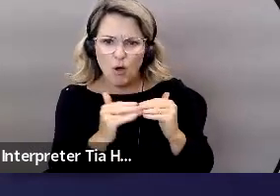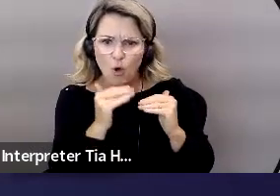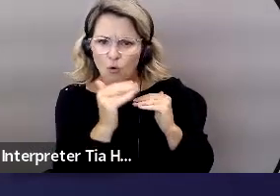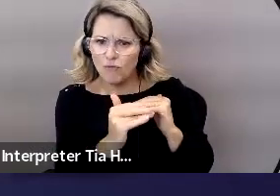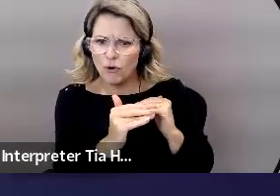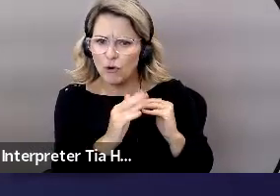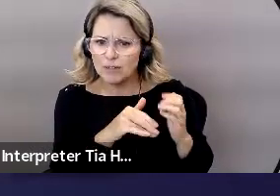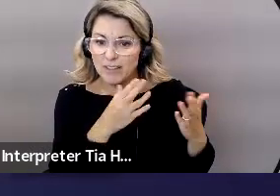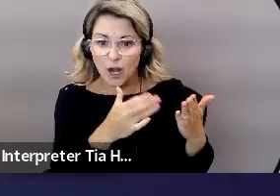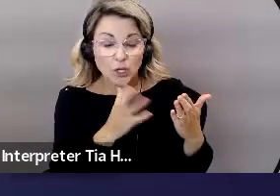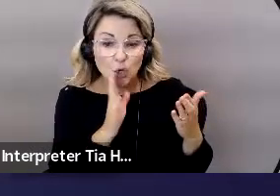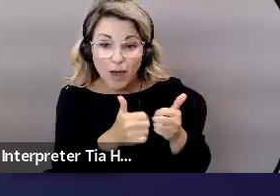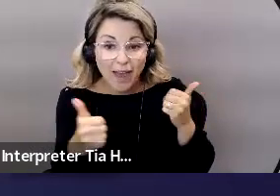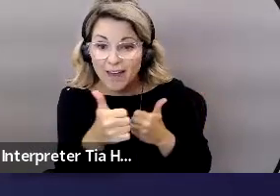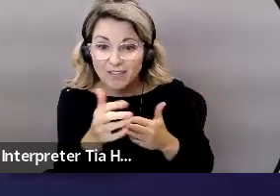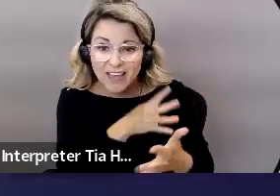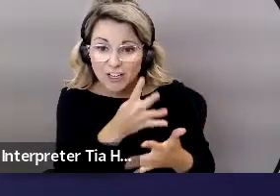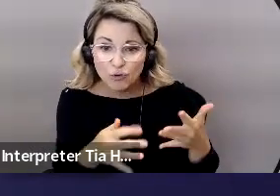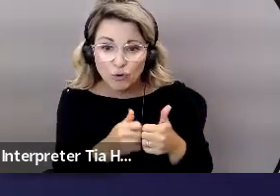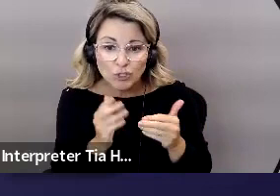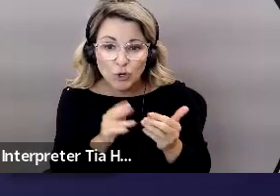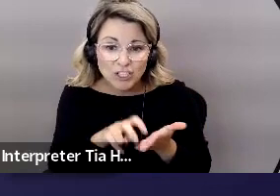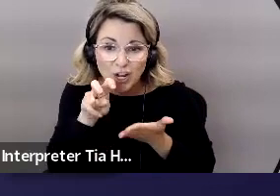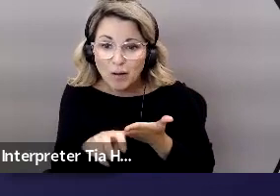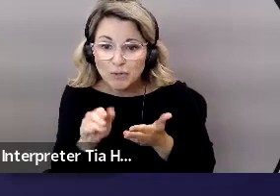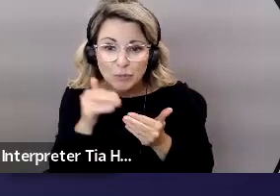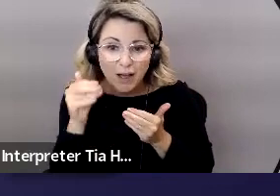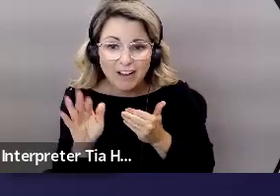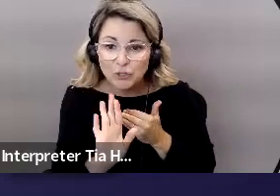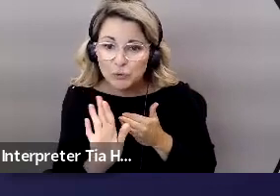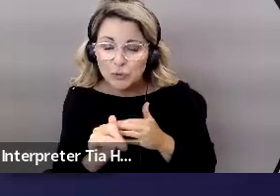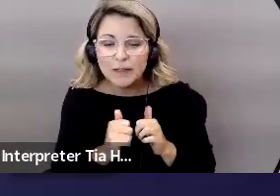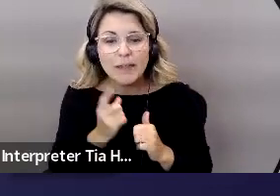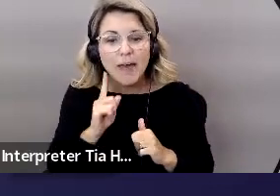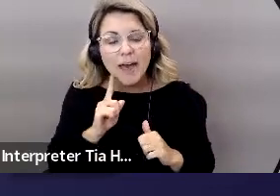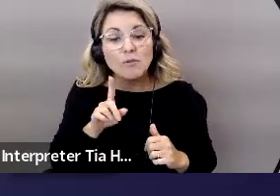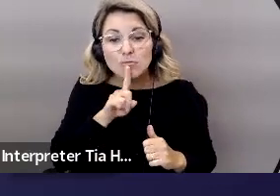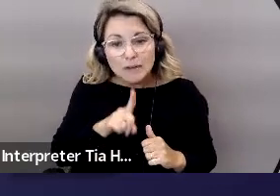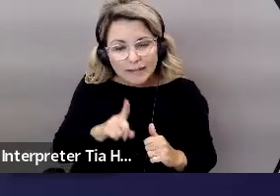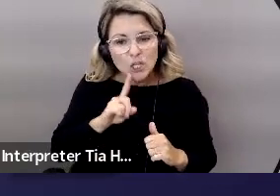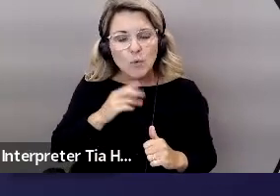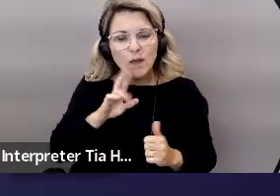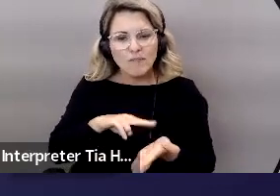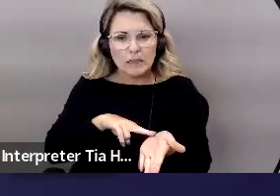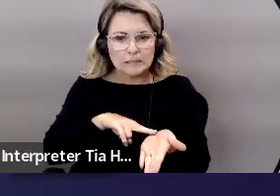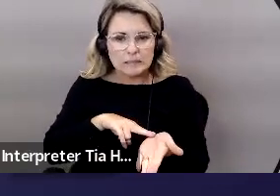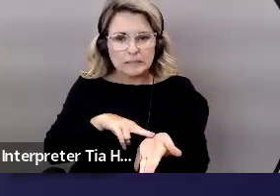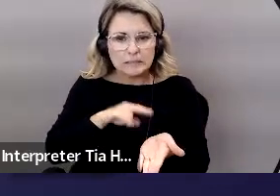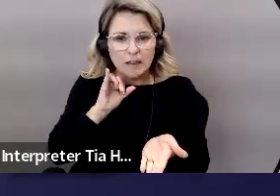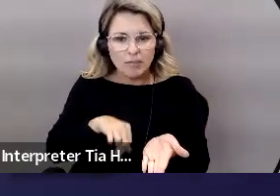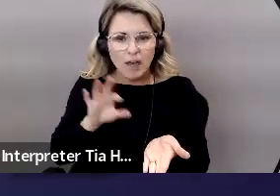certain things? It's really going to provide you that feedback loop to look at, how is this project